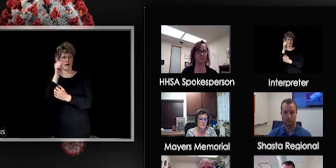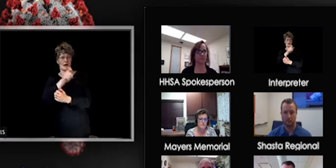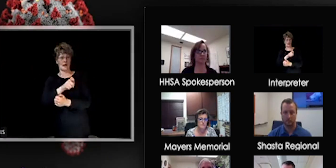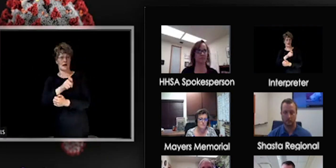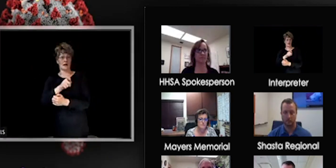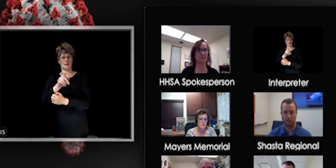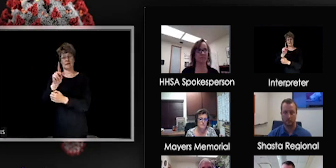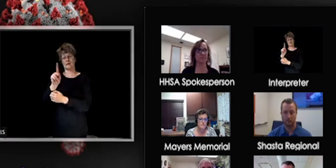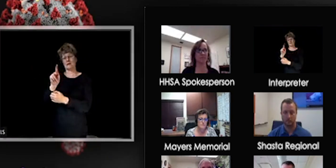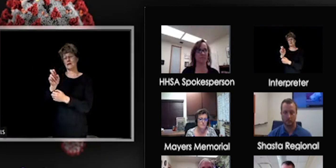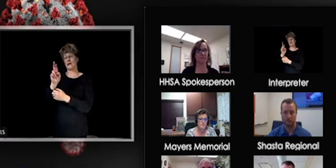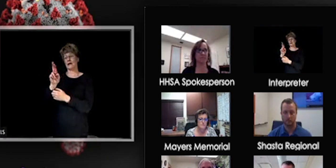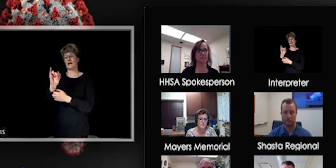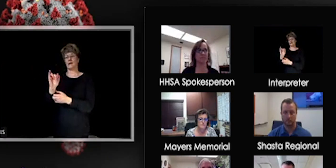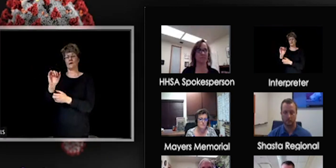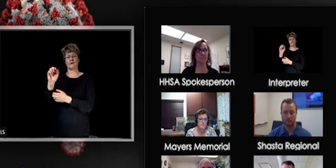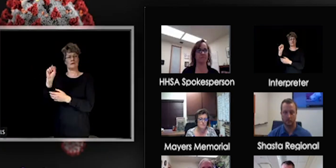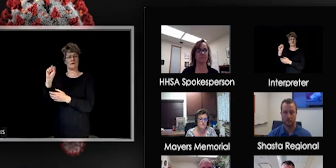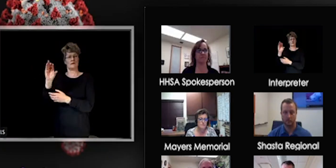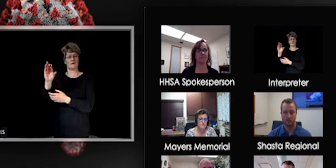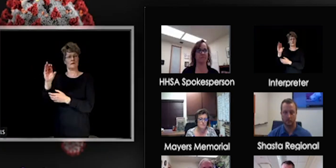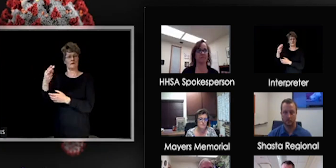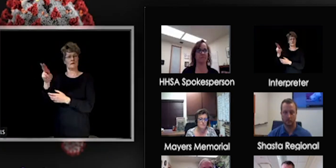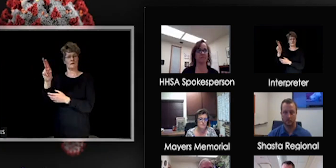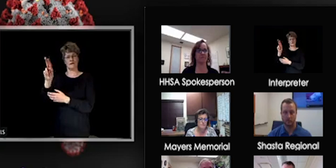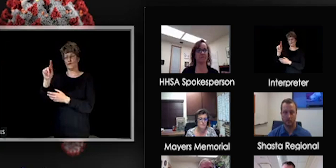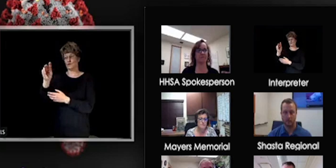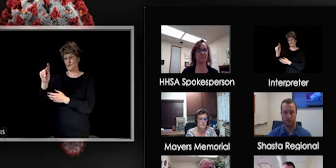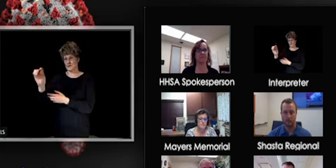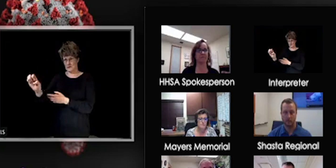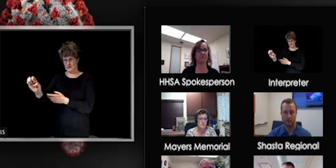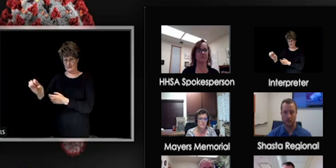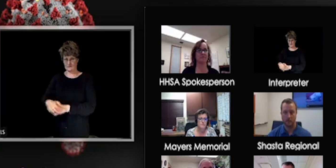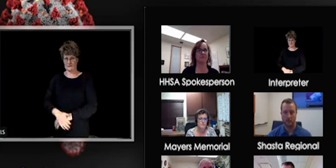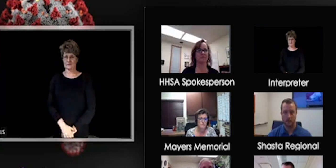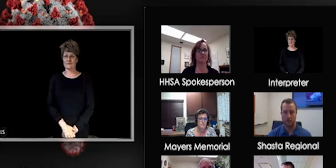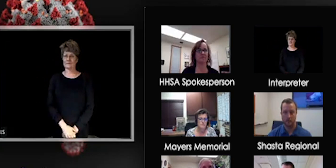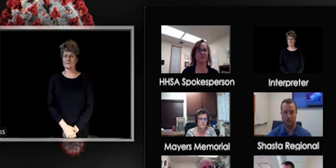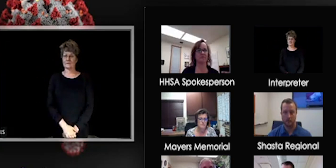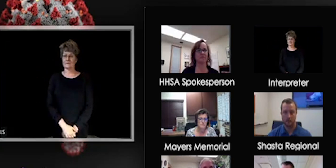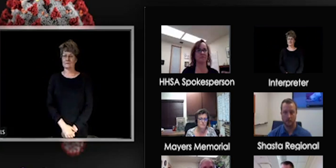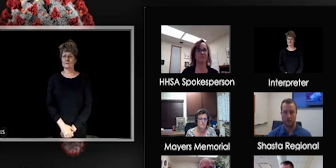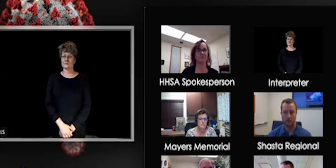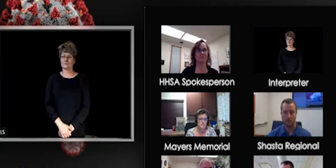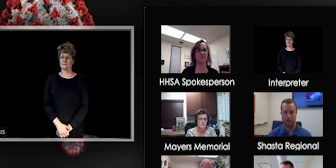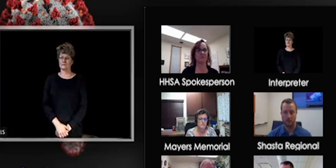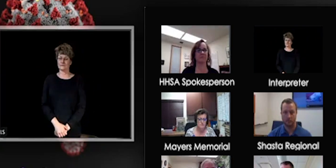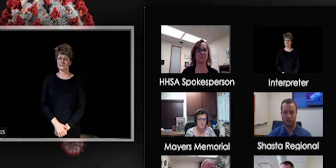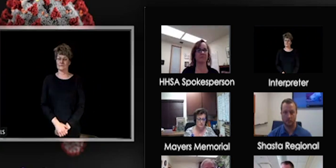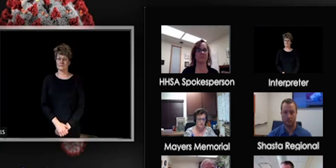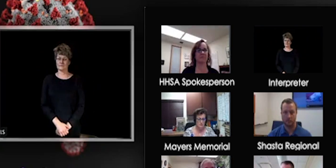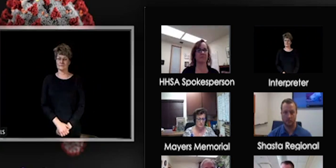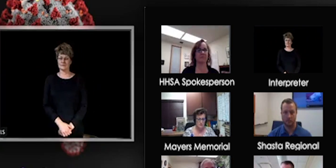up from the youth sports perspective. I have about three hundred or so student athletes